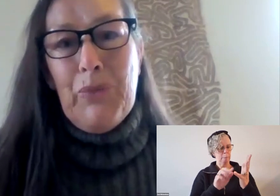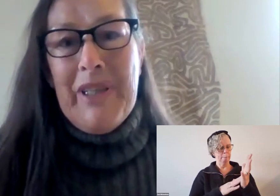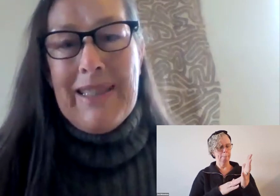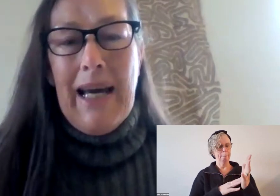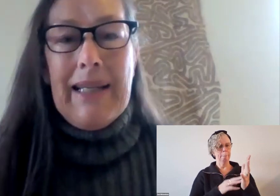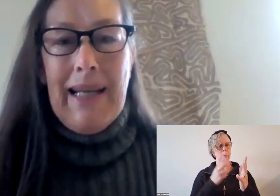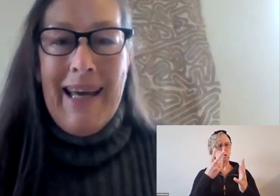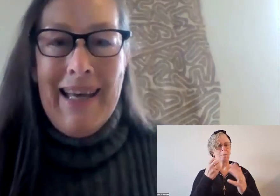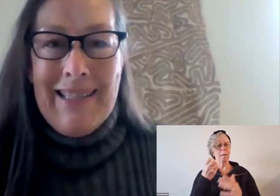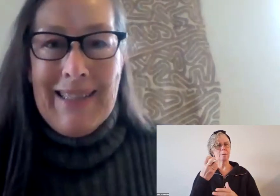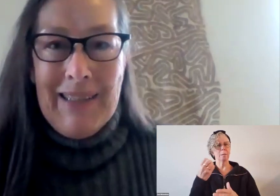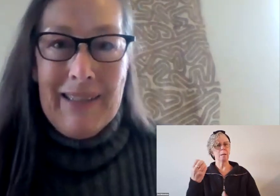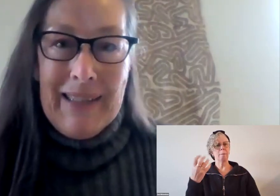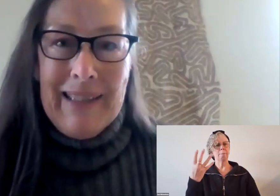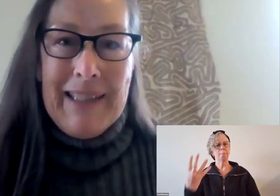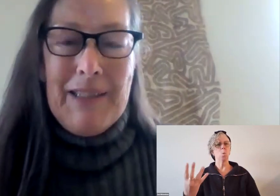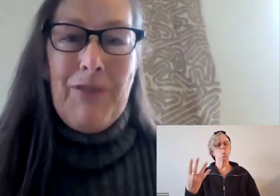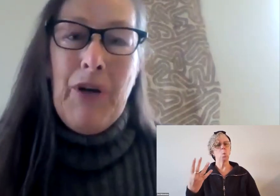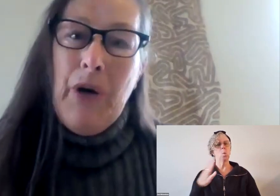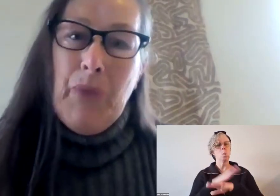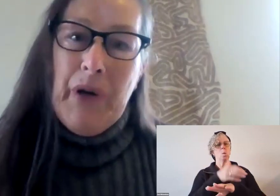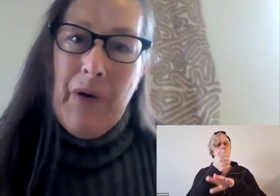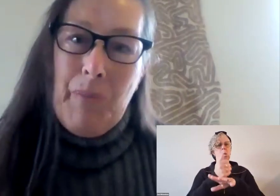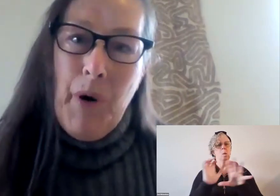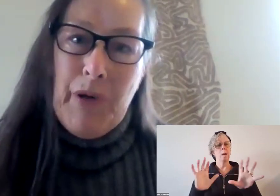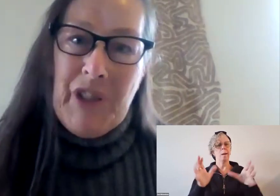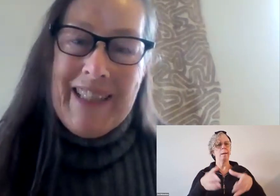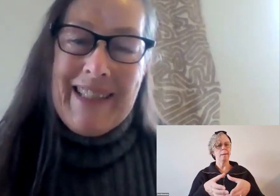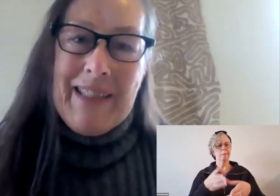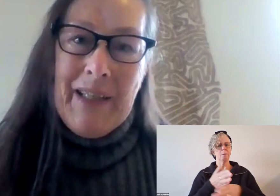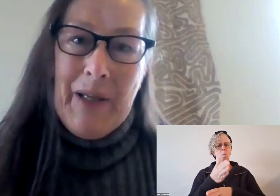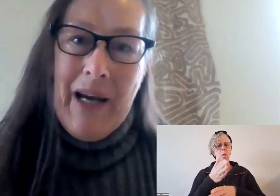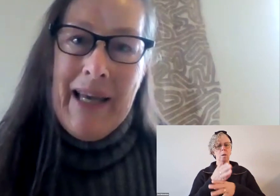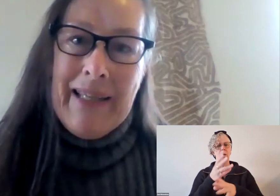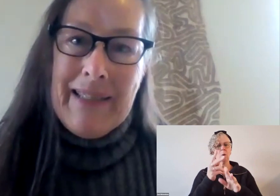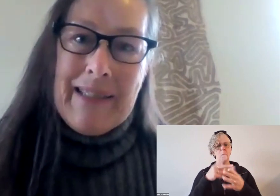We started as a collective working on projects and then decided